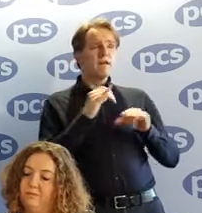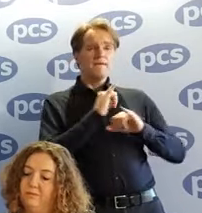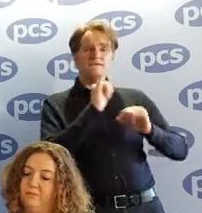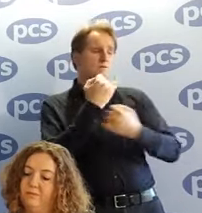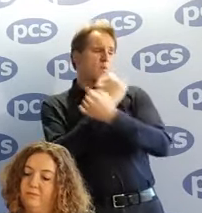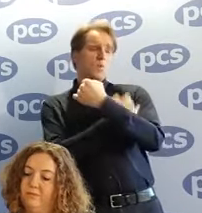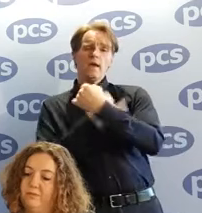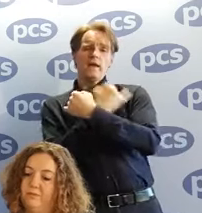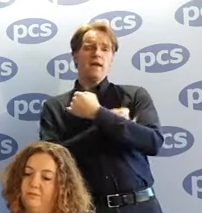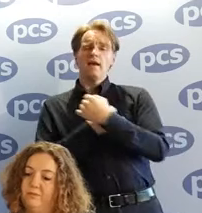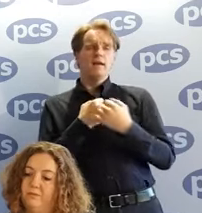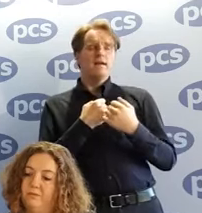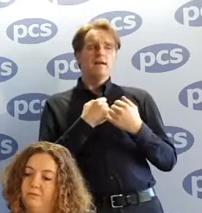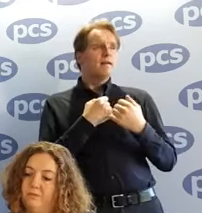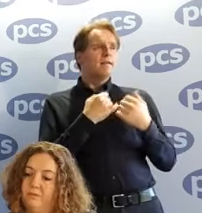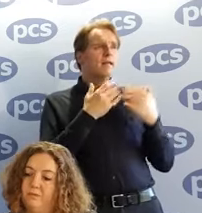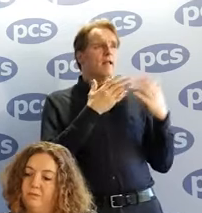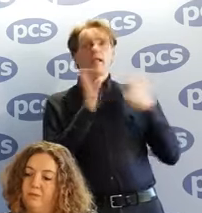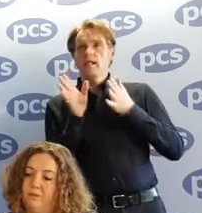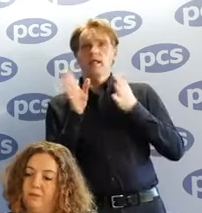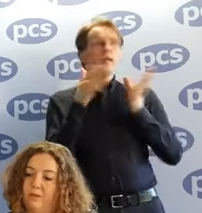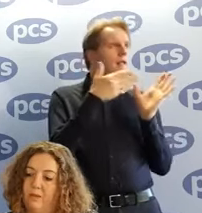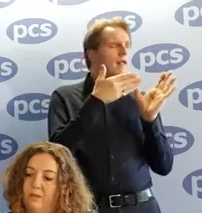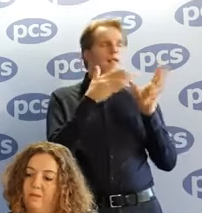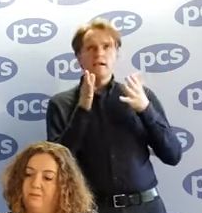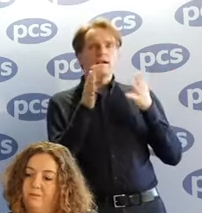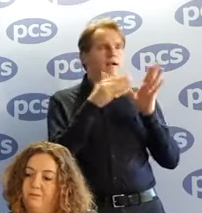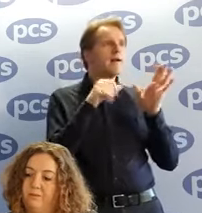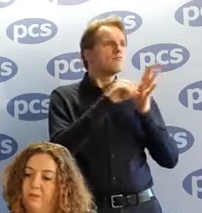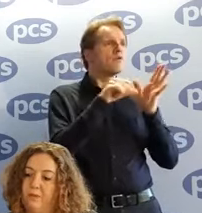a result of that, the government has finally been forced to drop its 1% pay